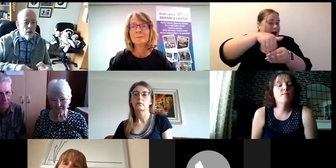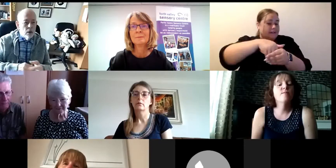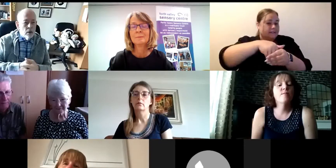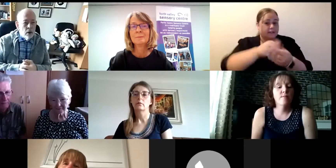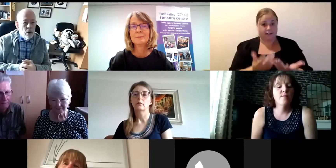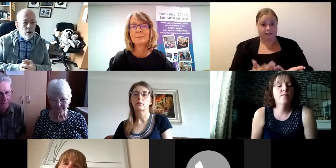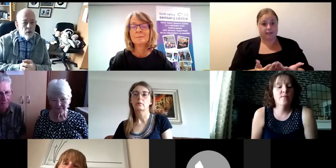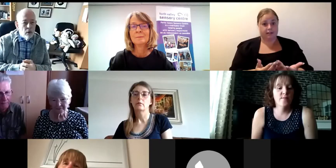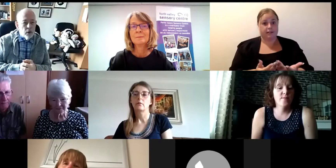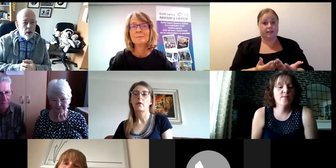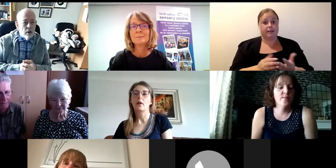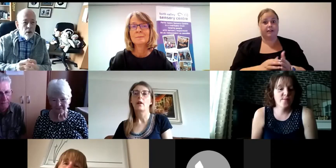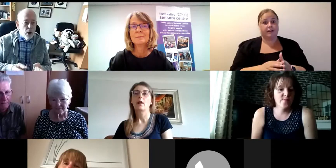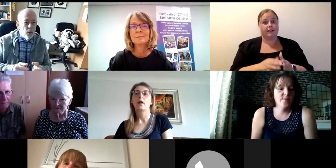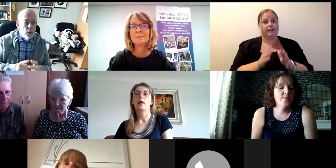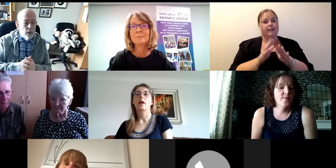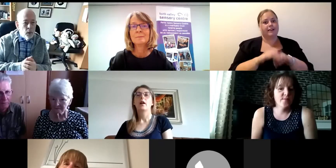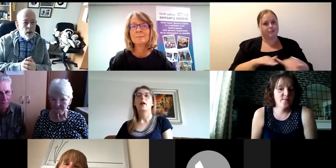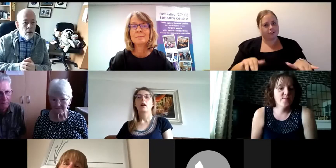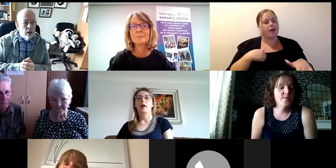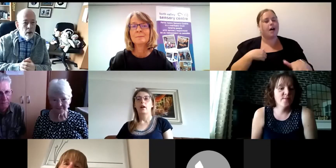the feel, the shape of the pear but there